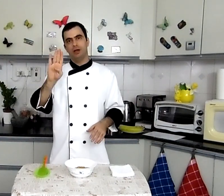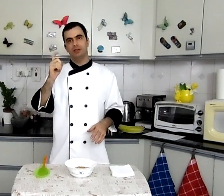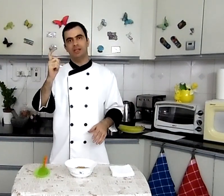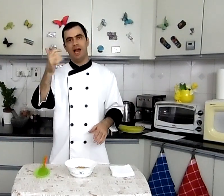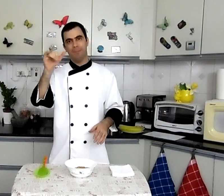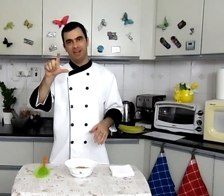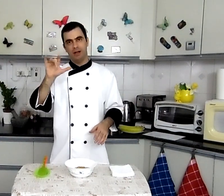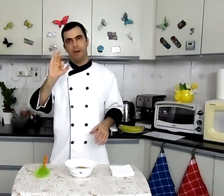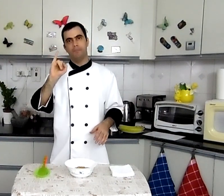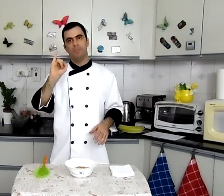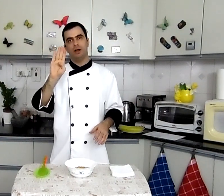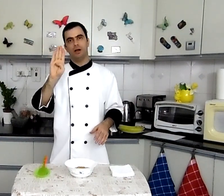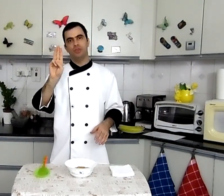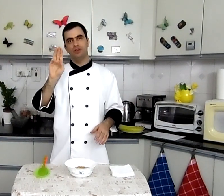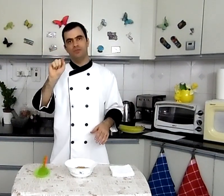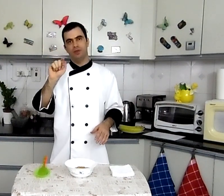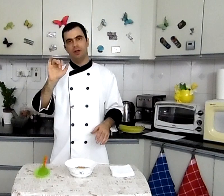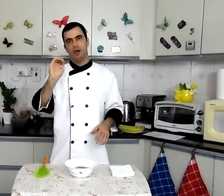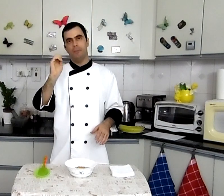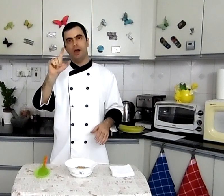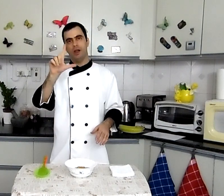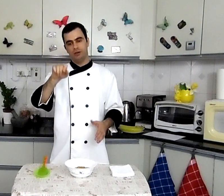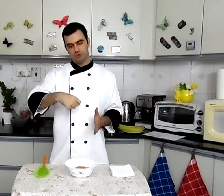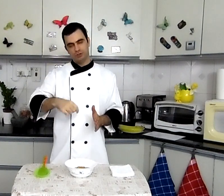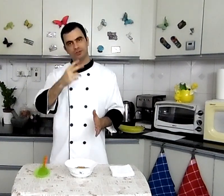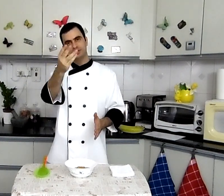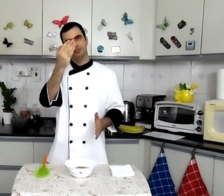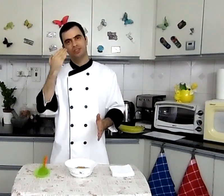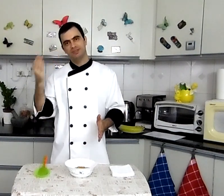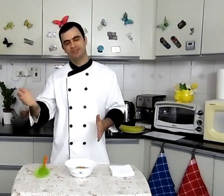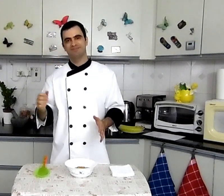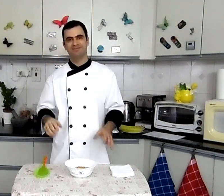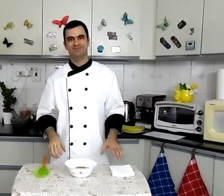and we will start with the Caramel Condensed Milk وسنبدأ الآن بتحضير الحليب الكثف المحلى كراميل